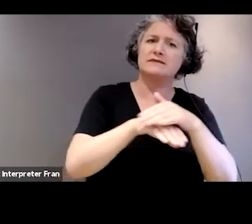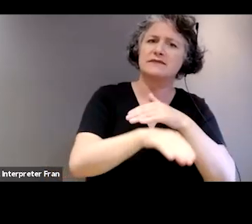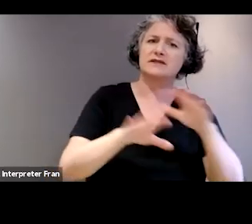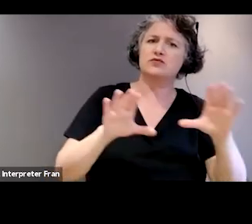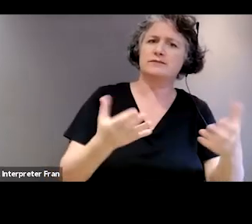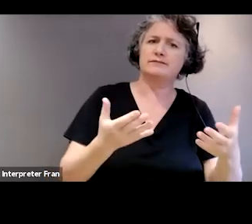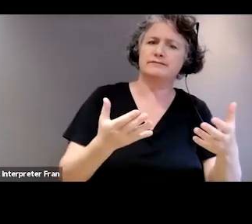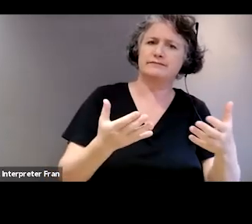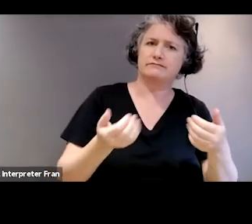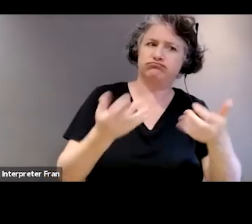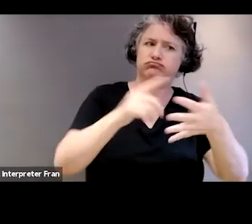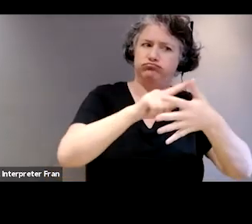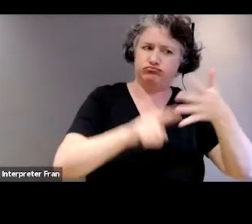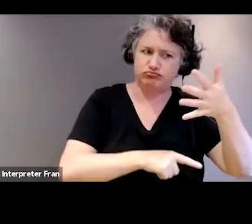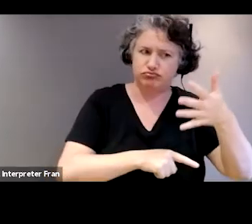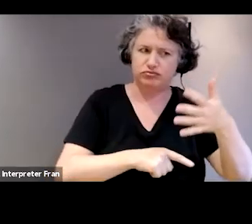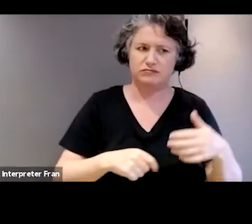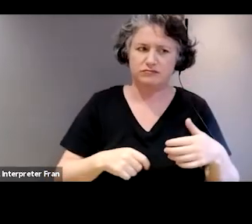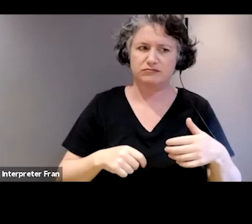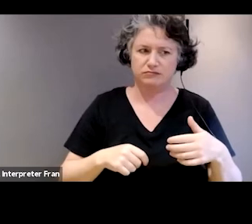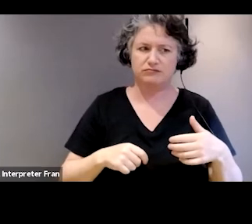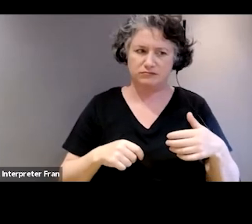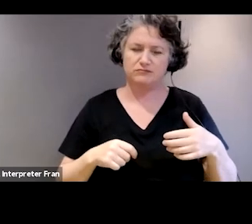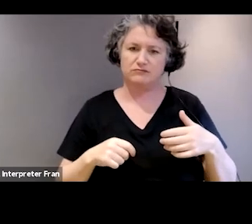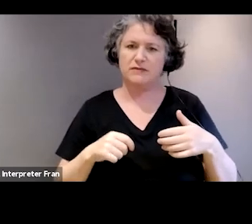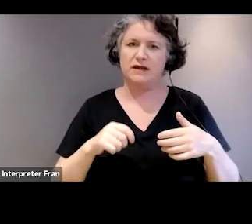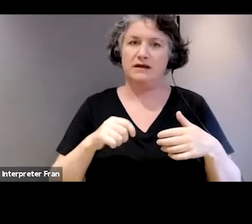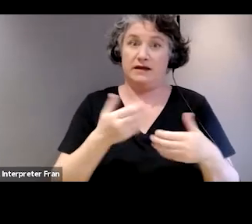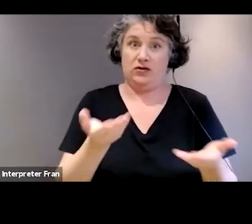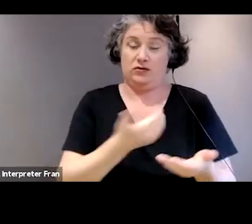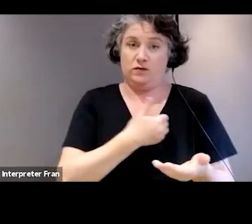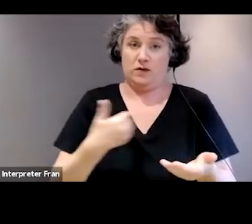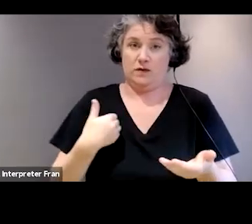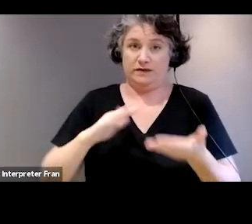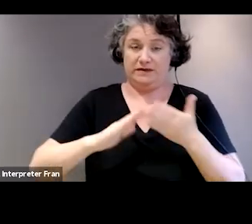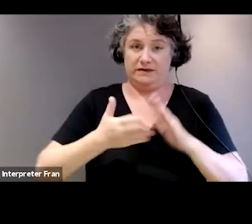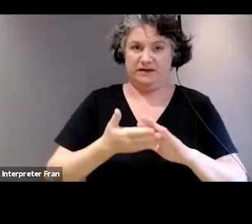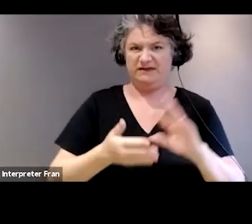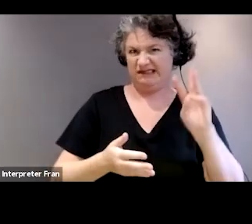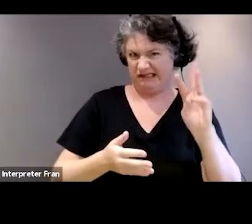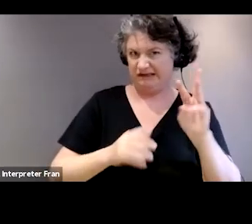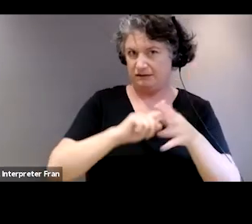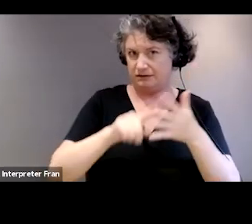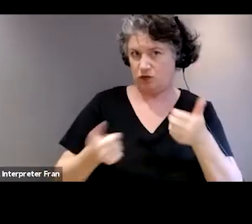COVID 19 vaccines and any barriers that are encountered in accessing the vaccine.